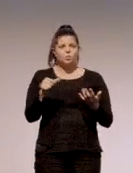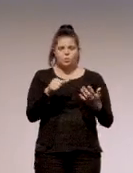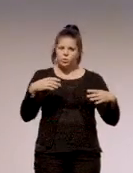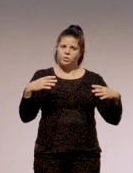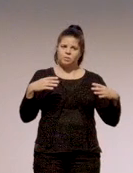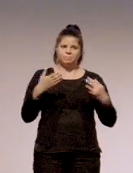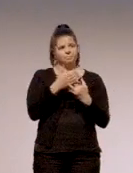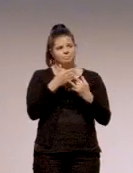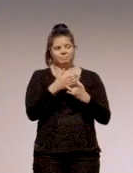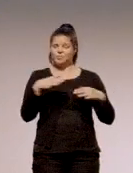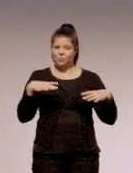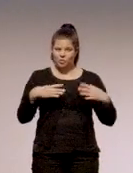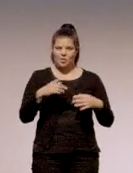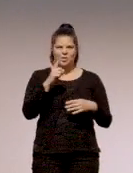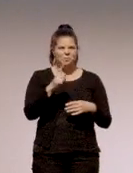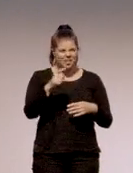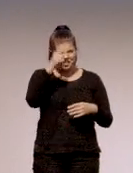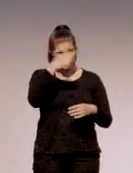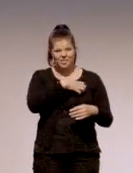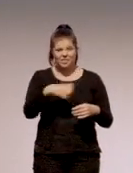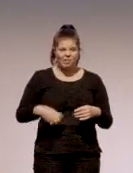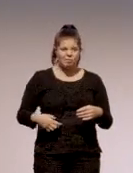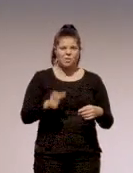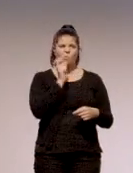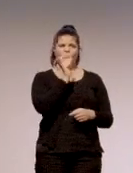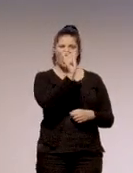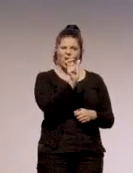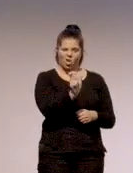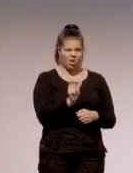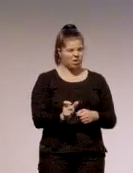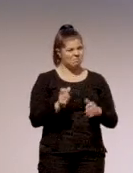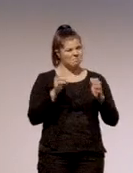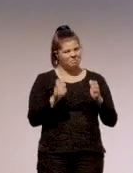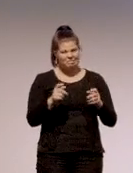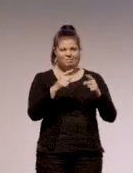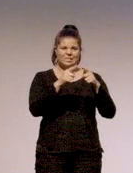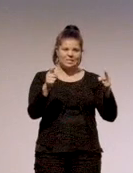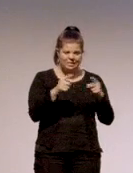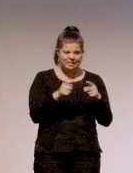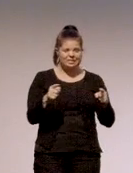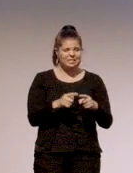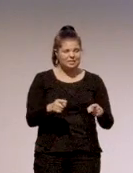Three letter acronyms. Lots and lots of them. How do we actually take the grade level reading that we provide and make